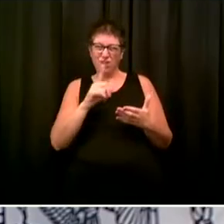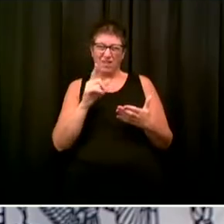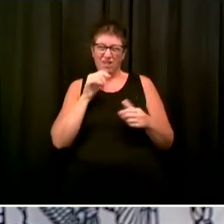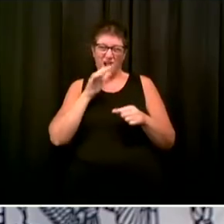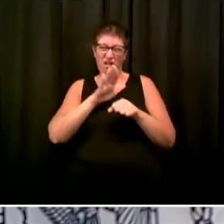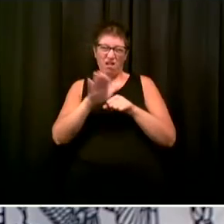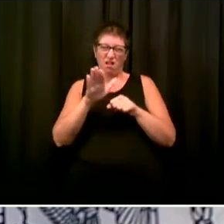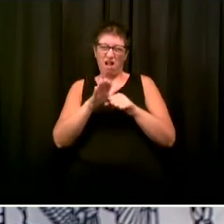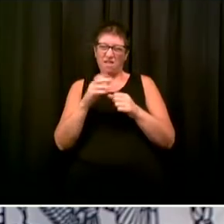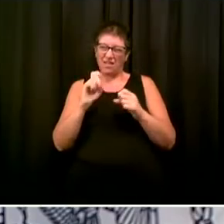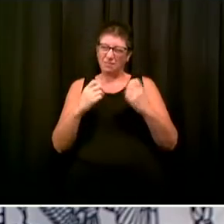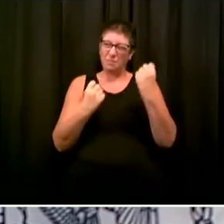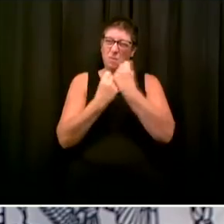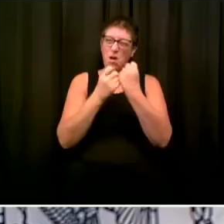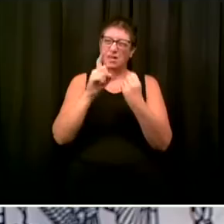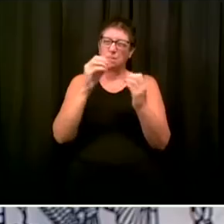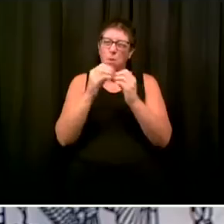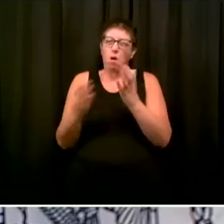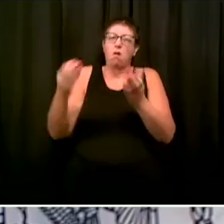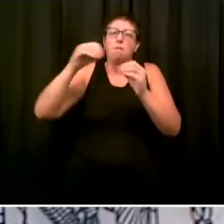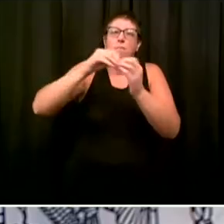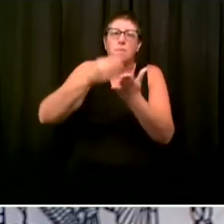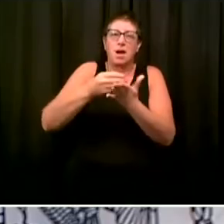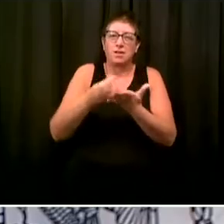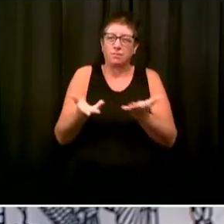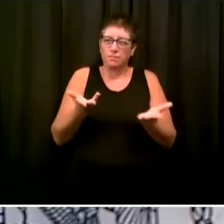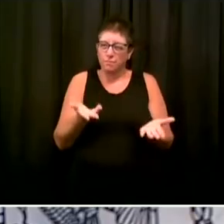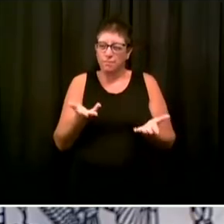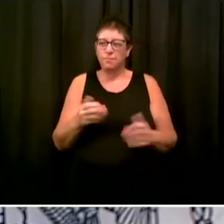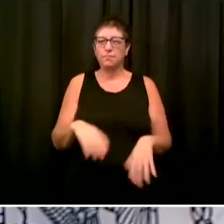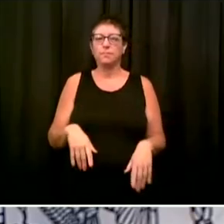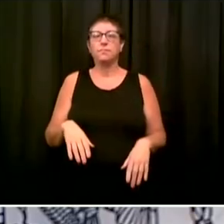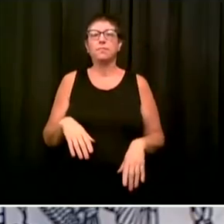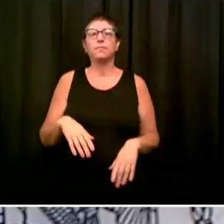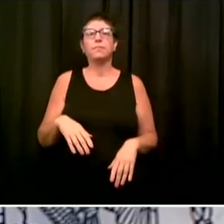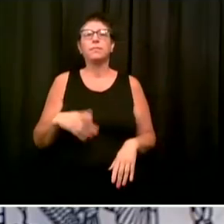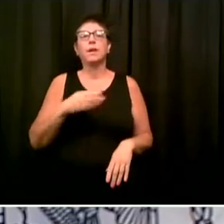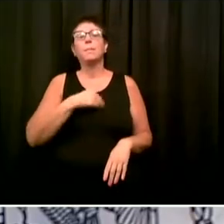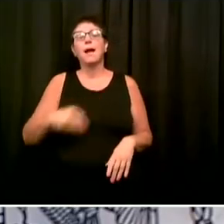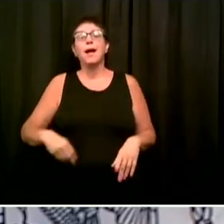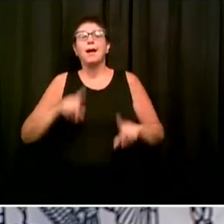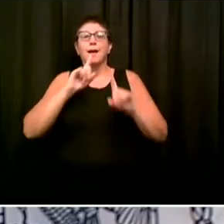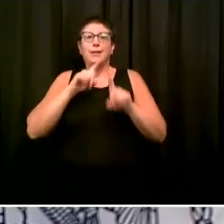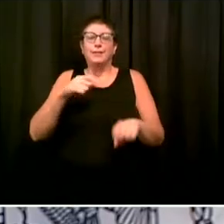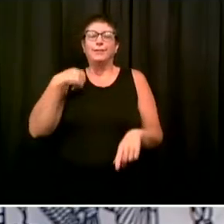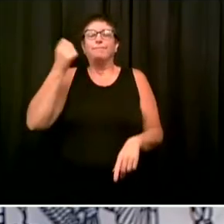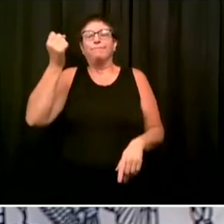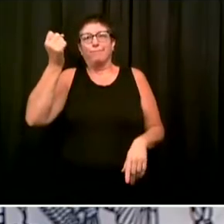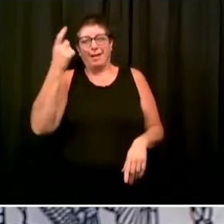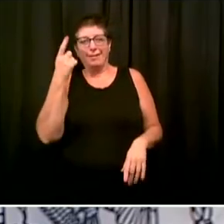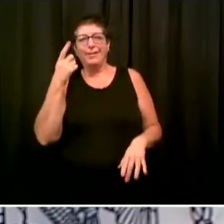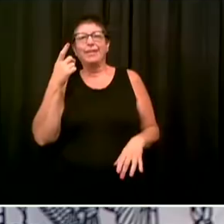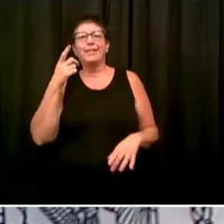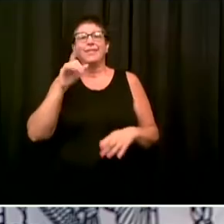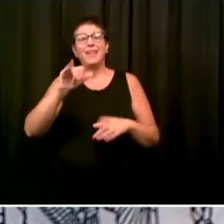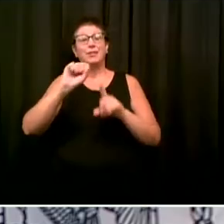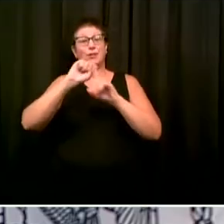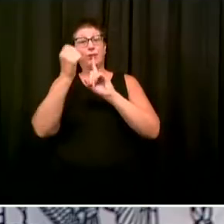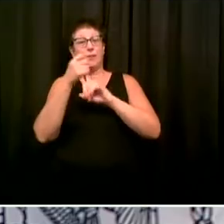ILMLI EONNOUGH FOR DOING THAT? AGAIN, WE ARE TALKING ABOUT